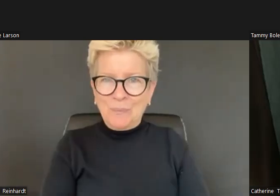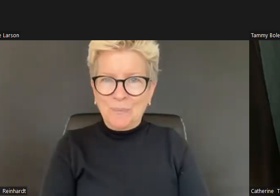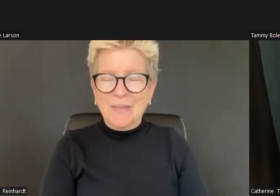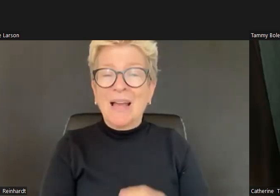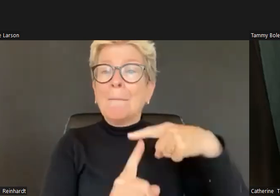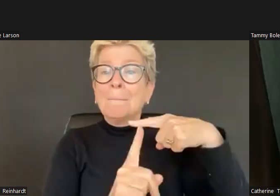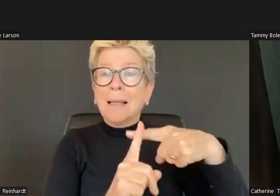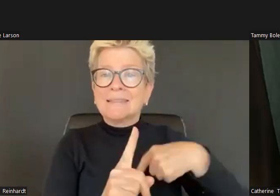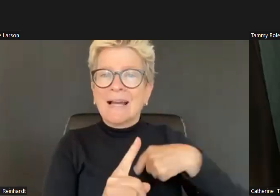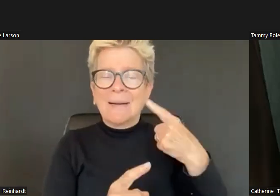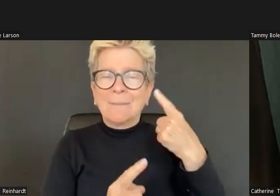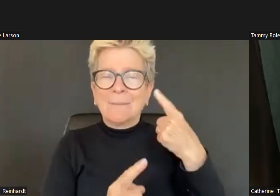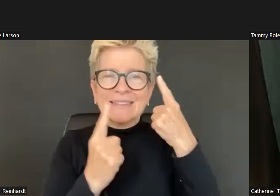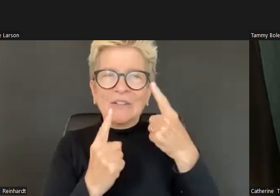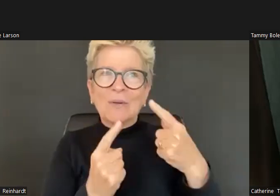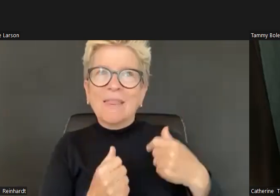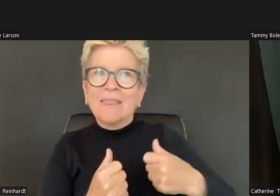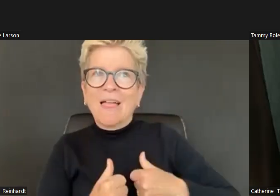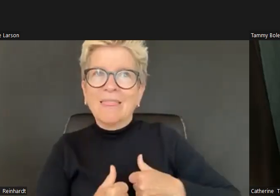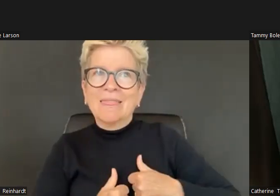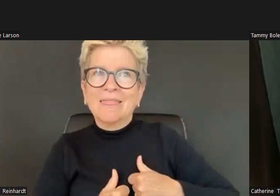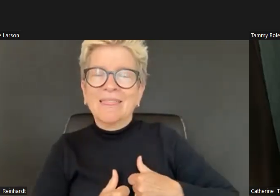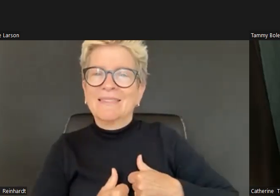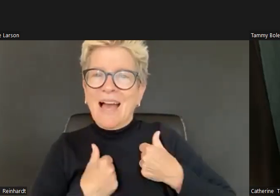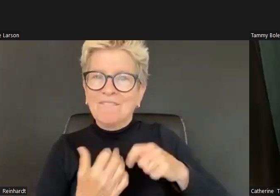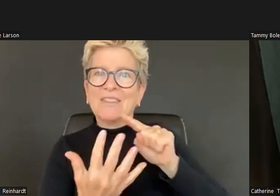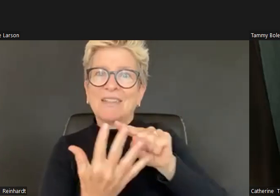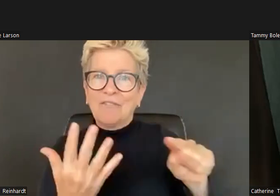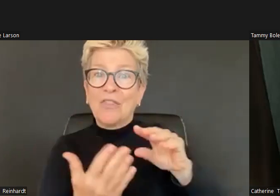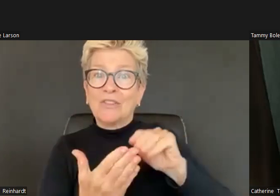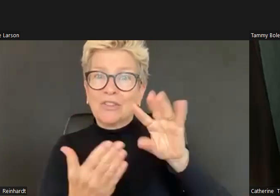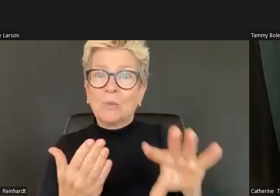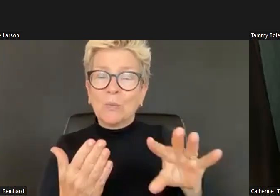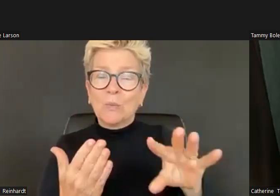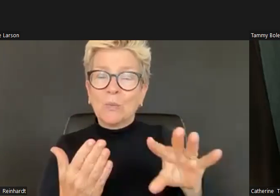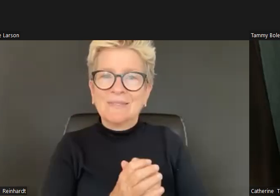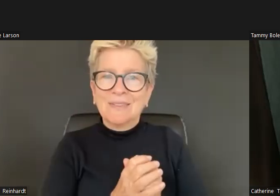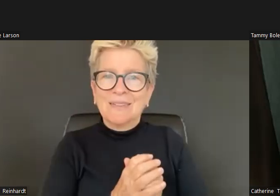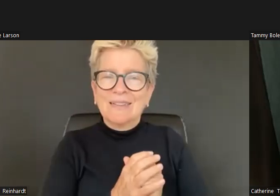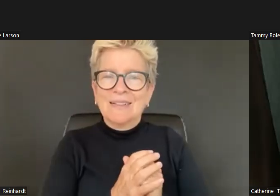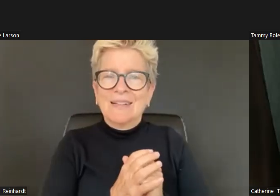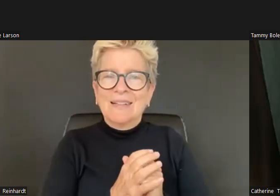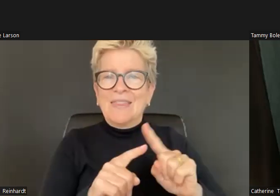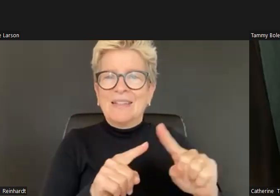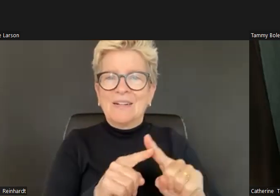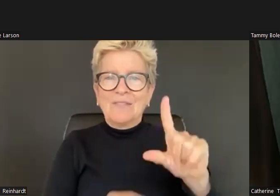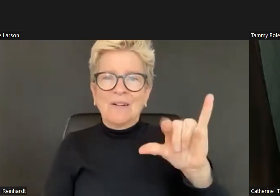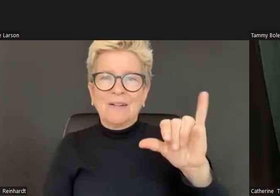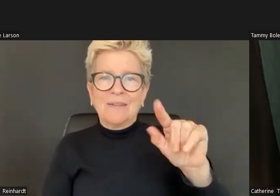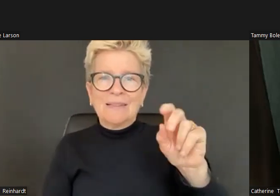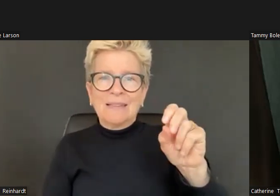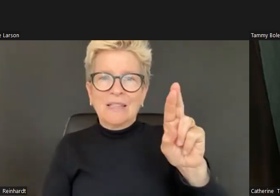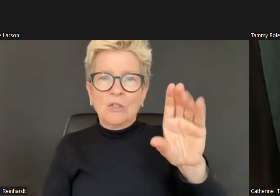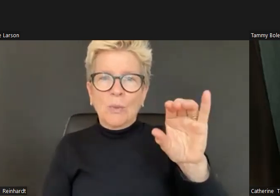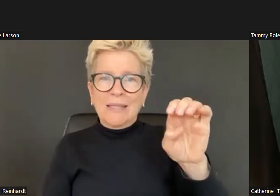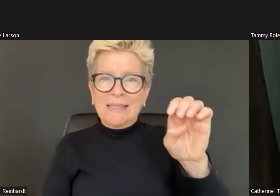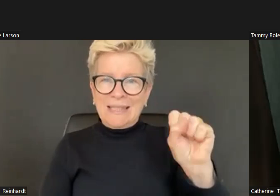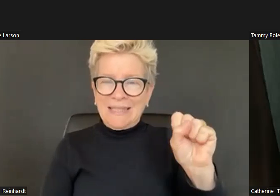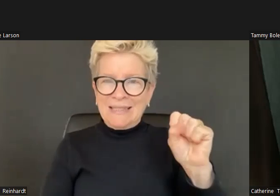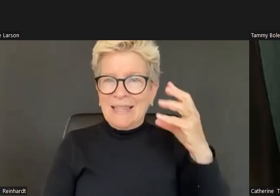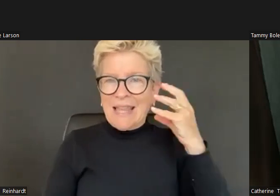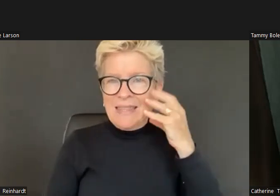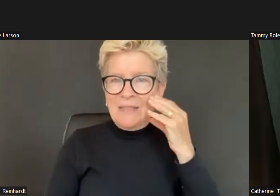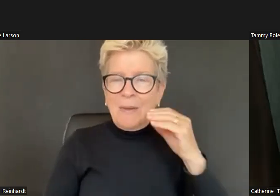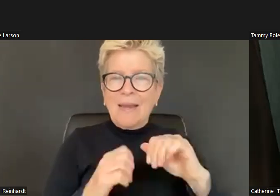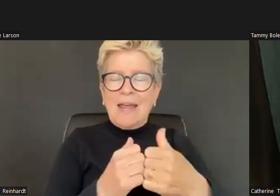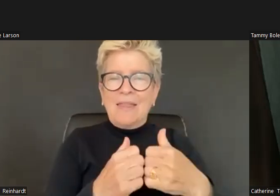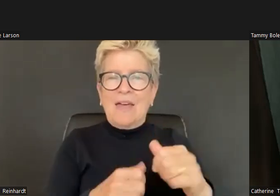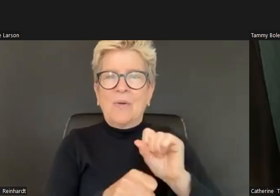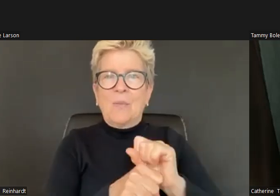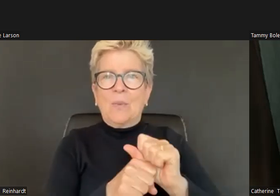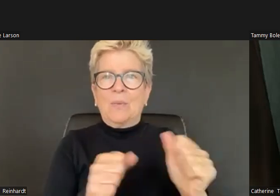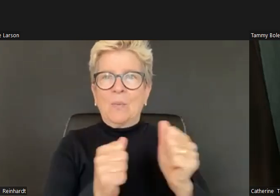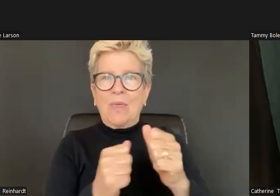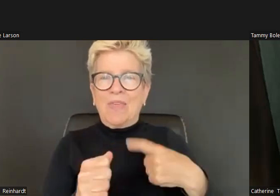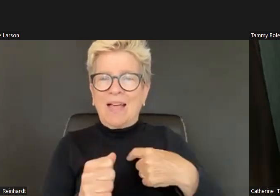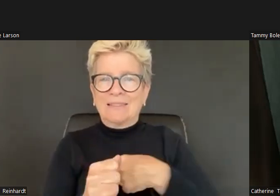Are you having the students move around for an activity? So that's my personal like, view, and something that's in my life and it will permeate the things that I do.